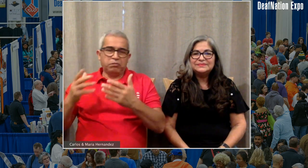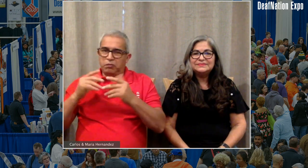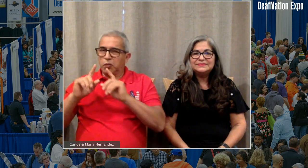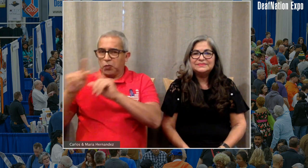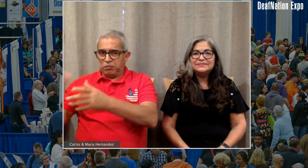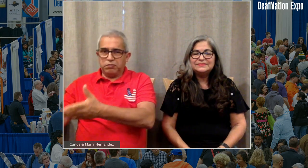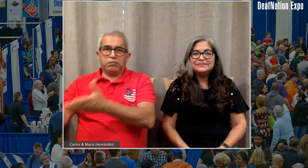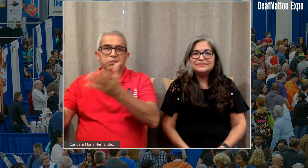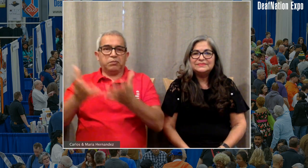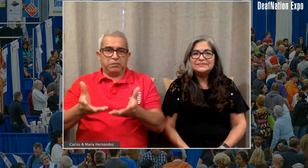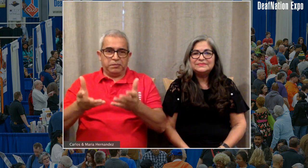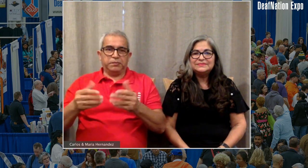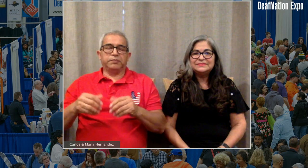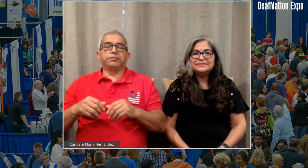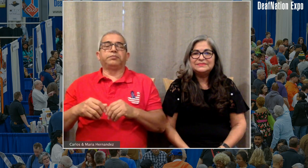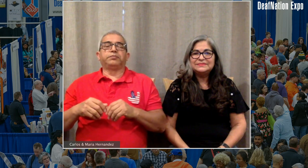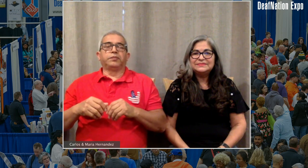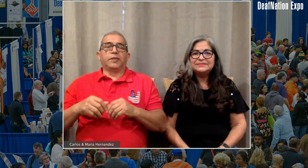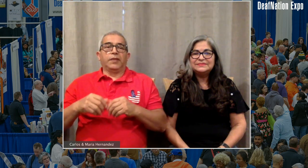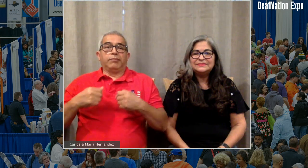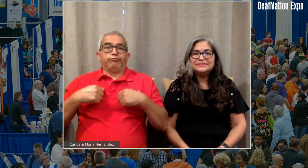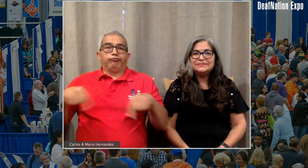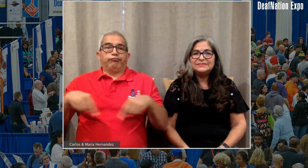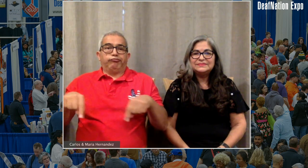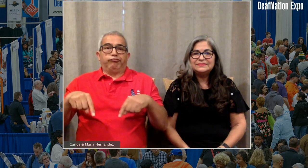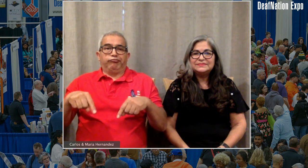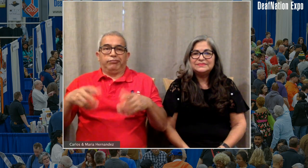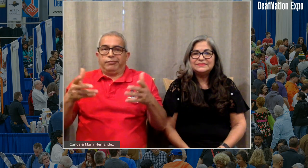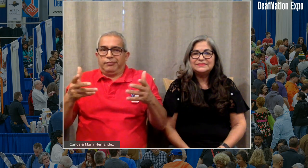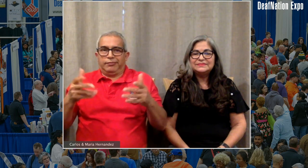So I ordered some. I was nervous.